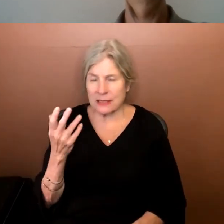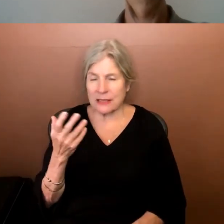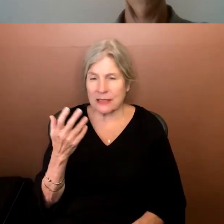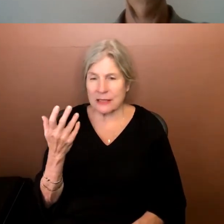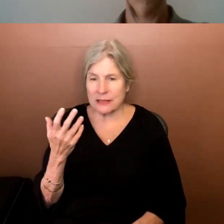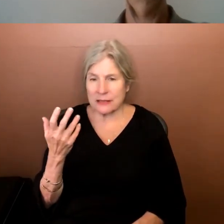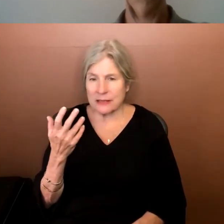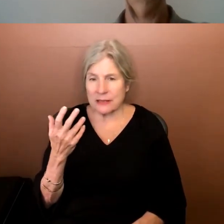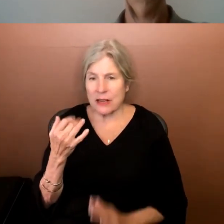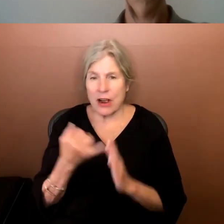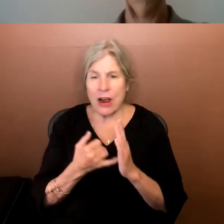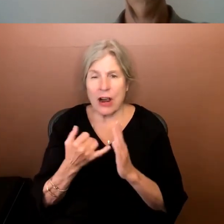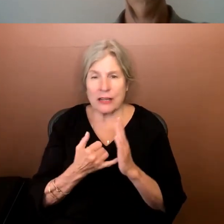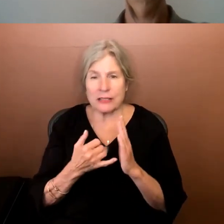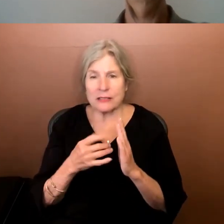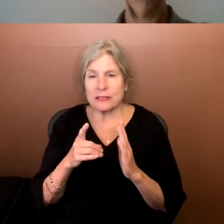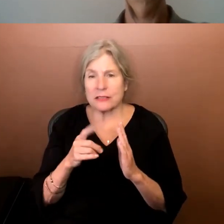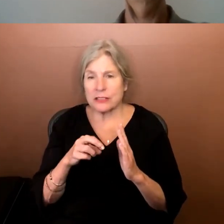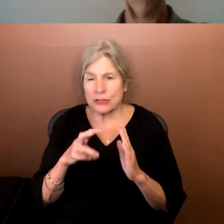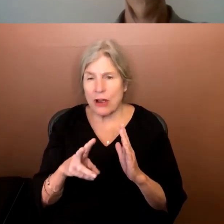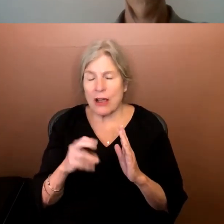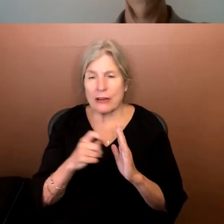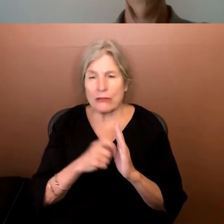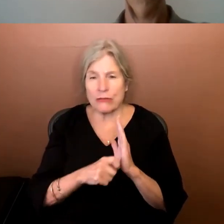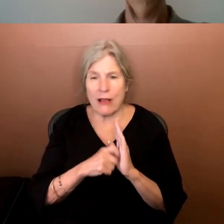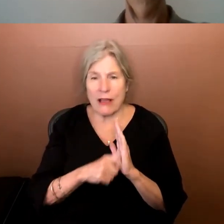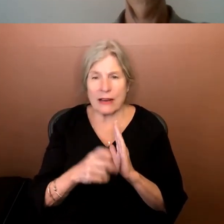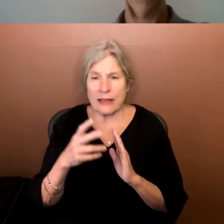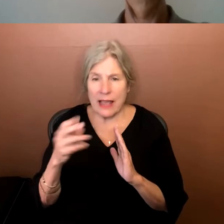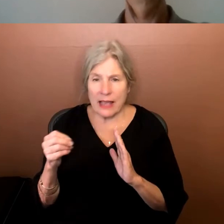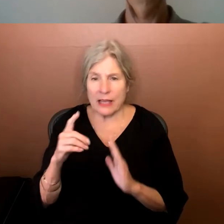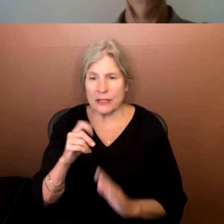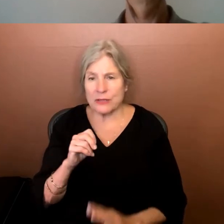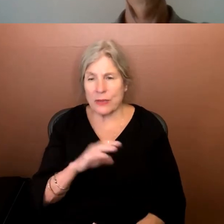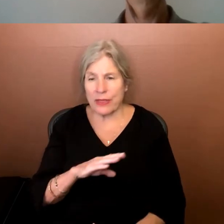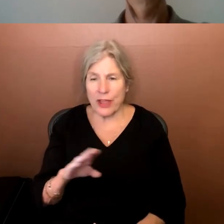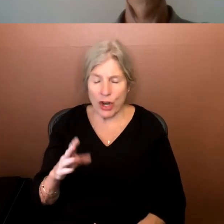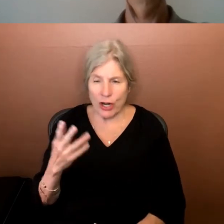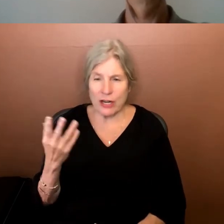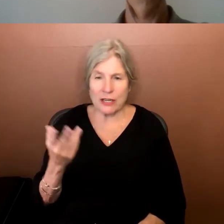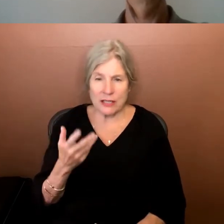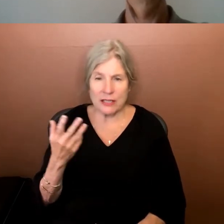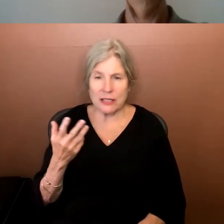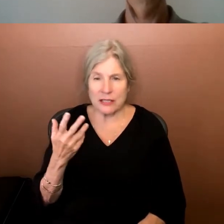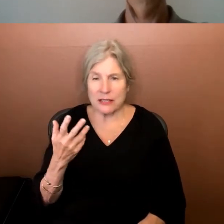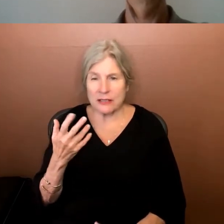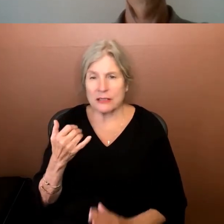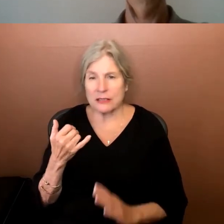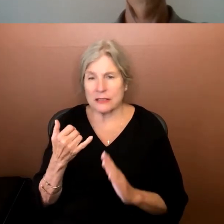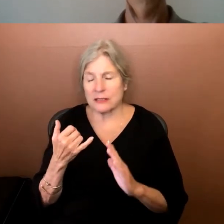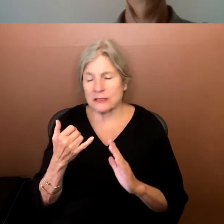artists draw and write and do their render their scenes and characters.